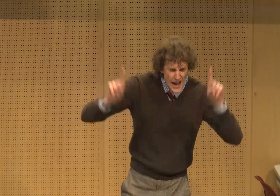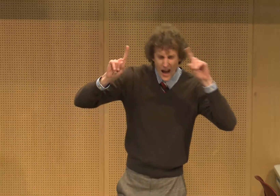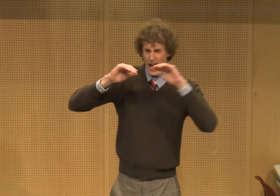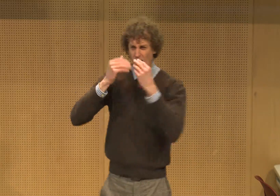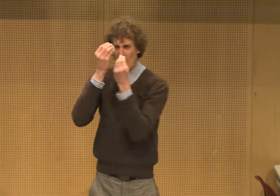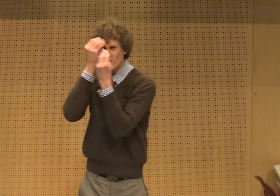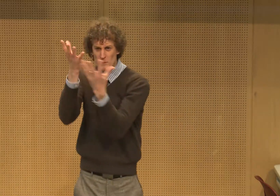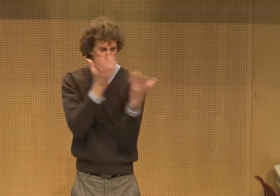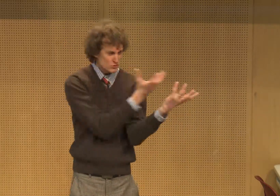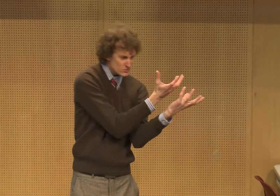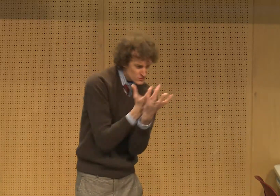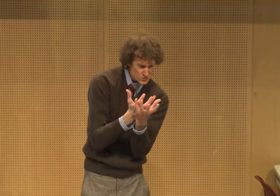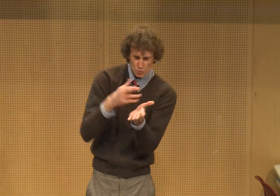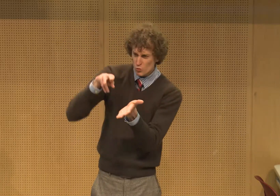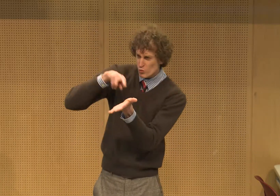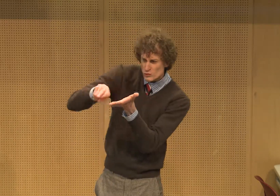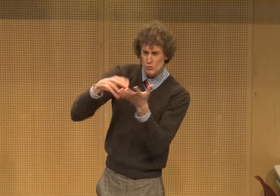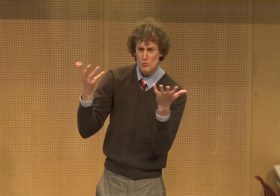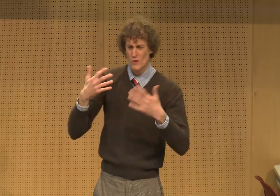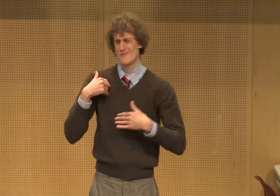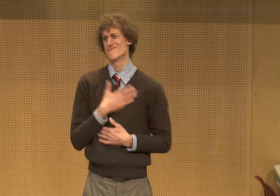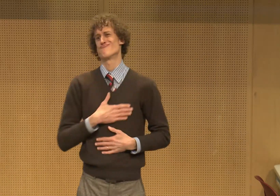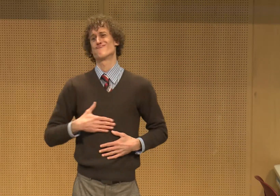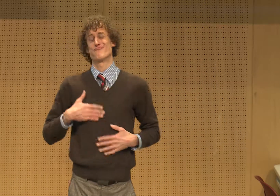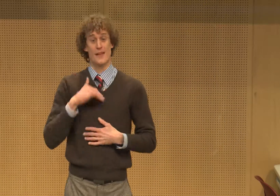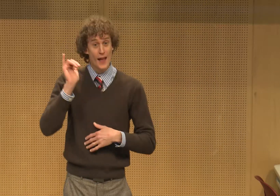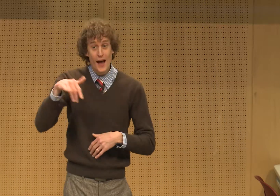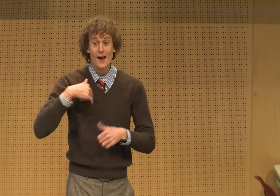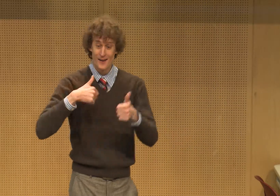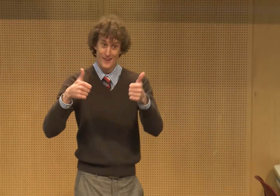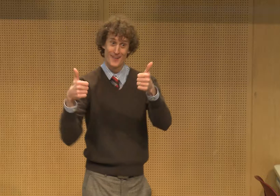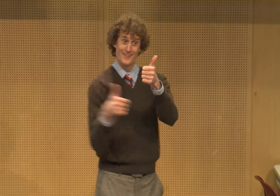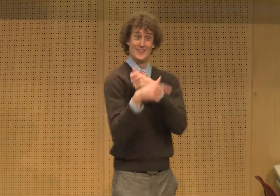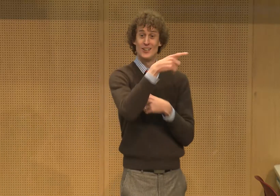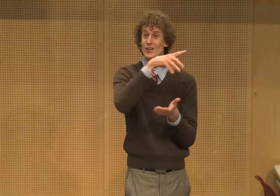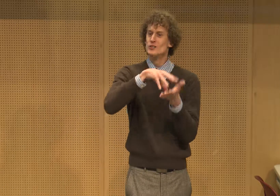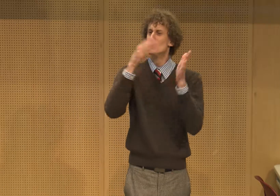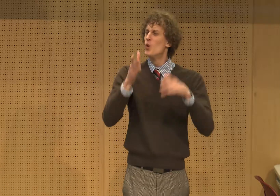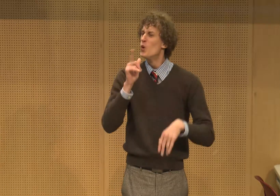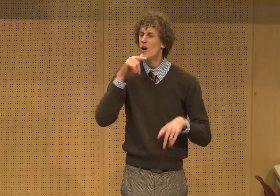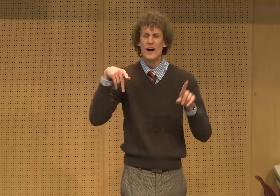but I was just really interested in the technology of how to make this happen.